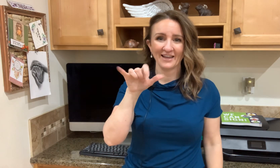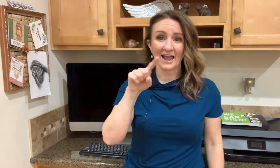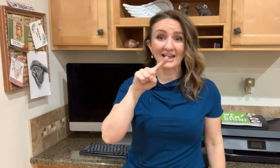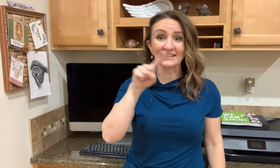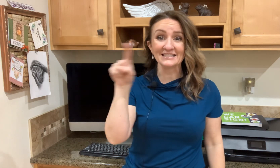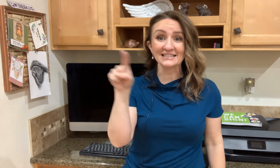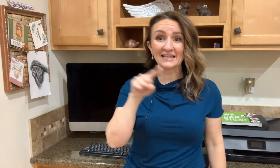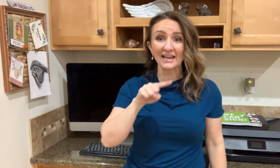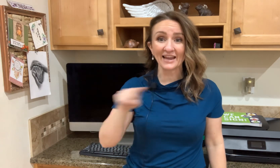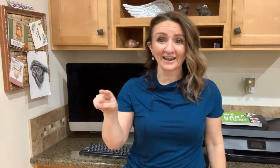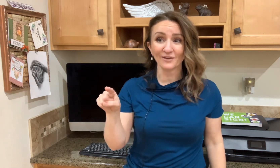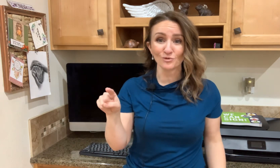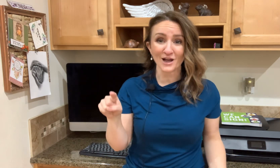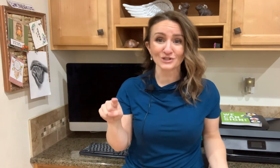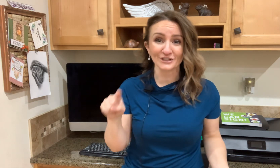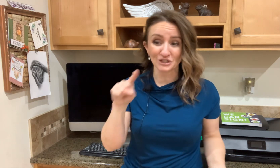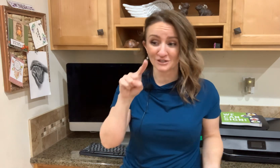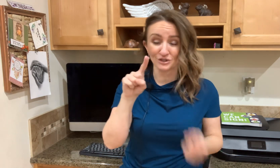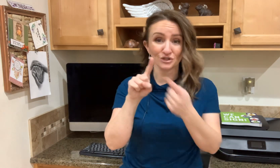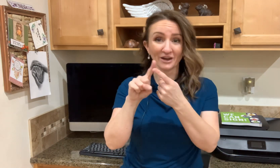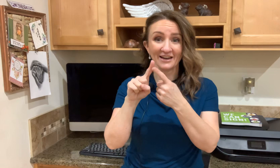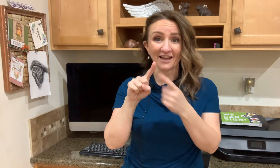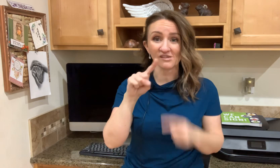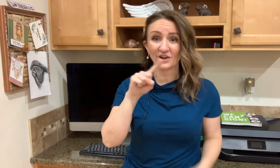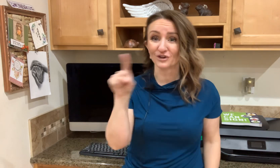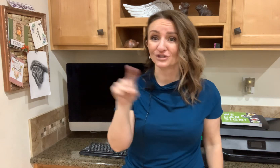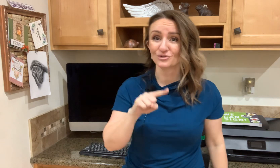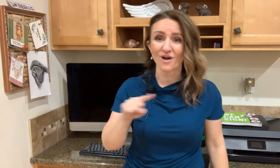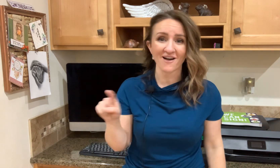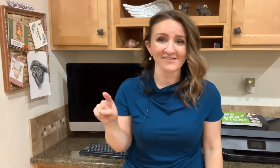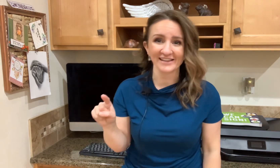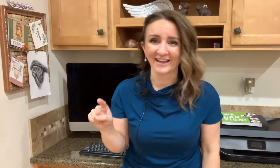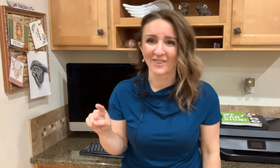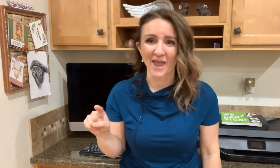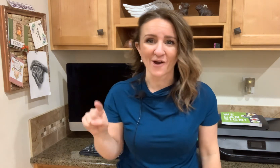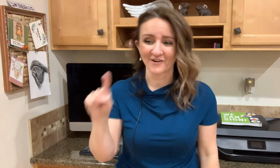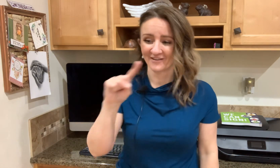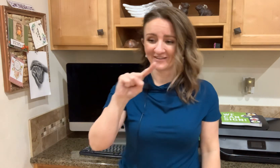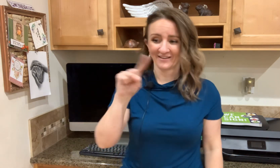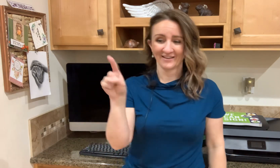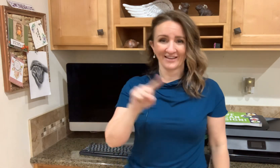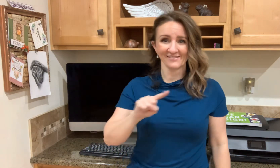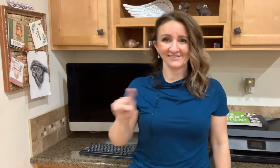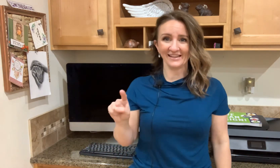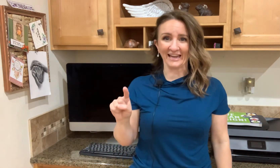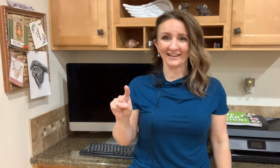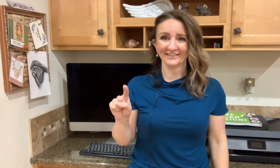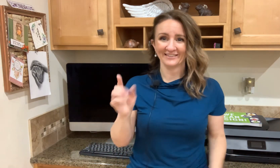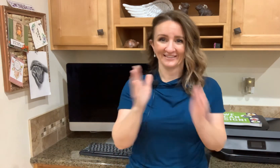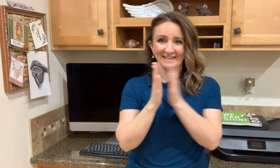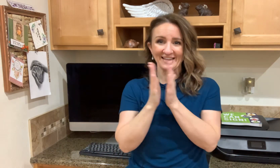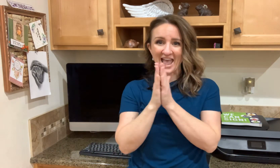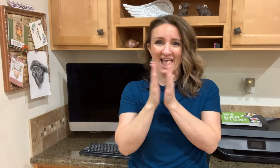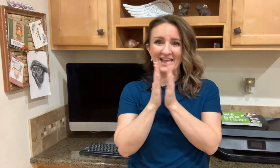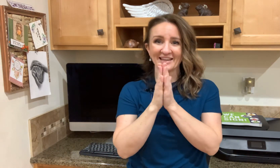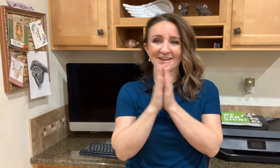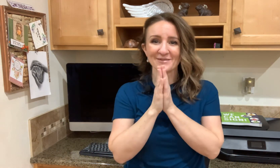And then Z you actually just use your index finger to draw Z in the air Z. Yay, there we